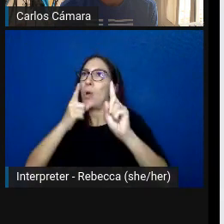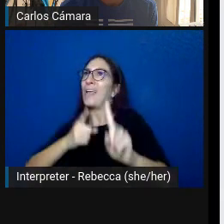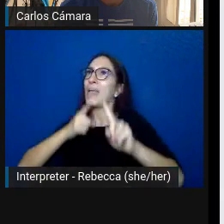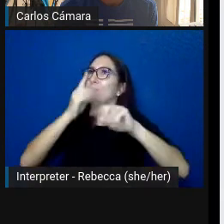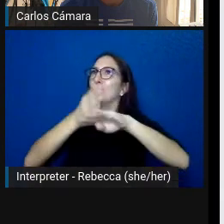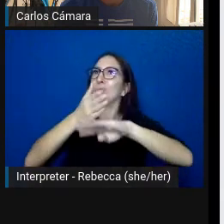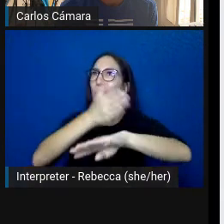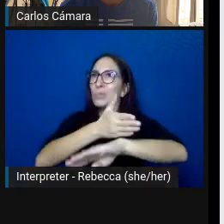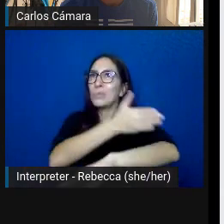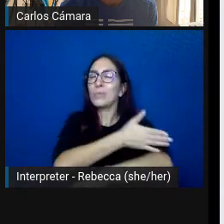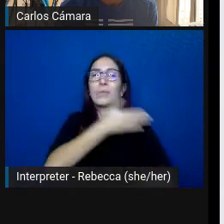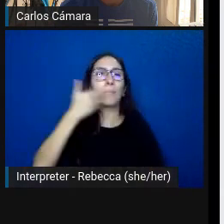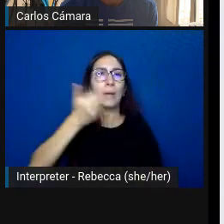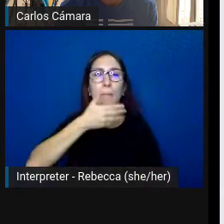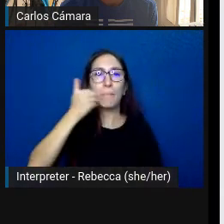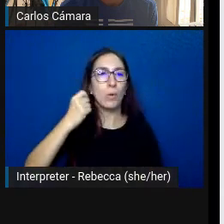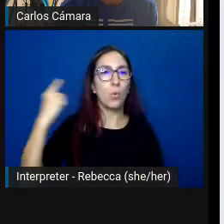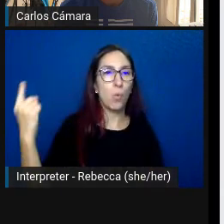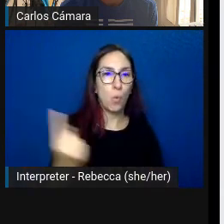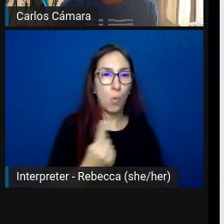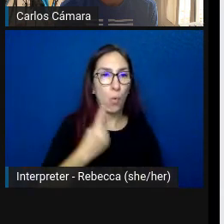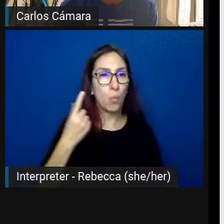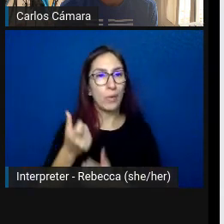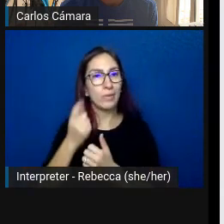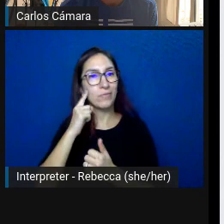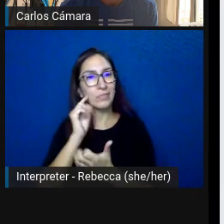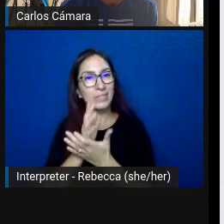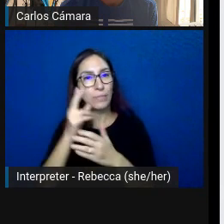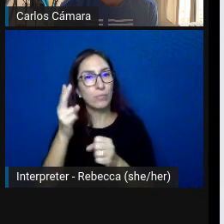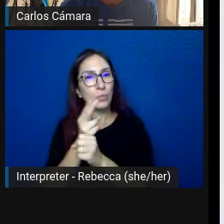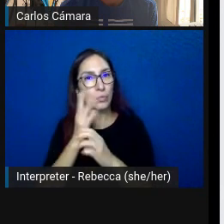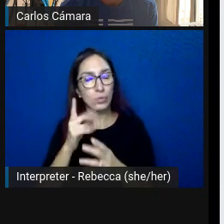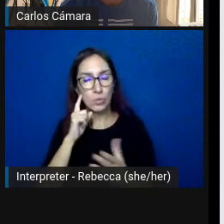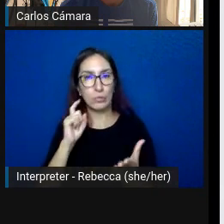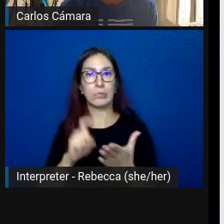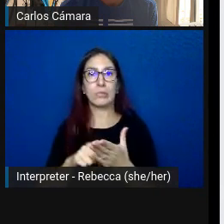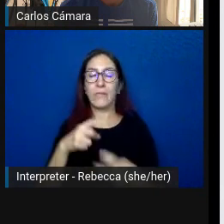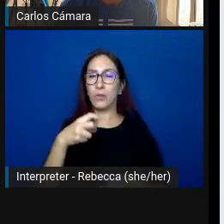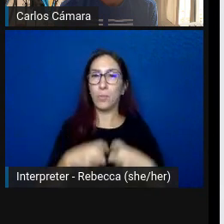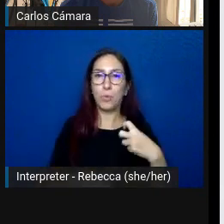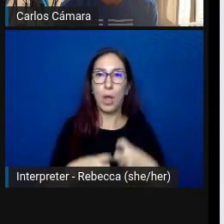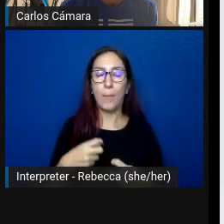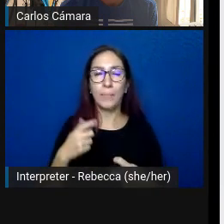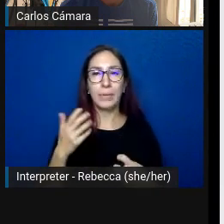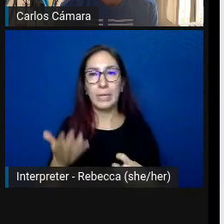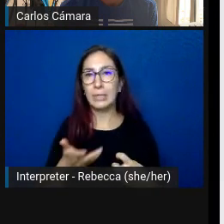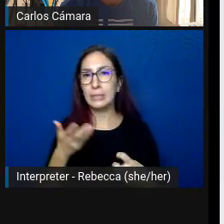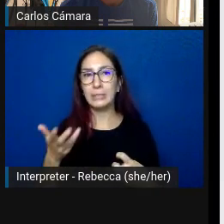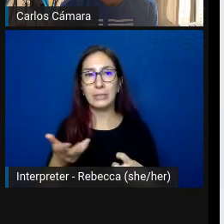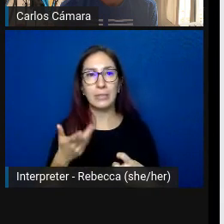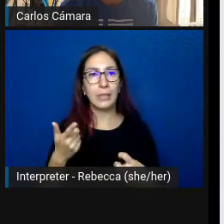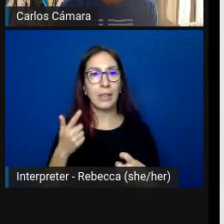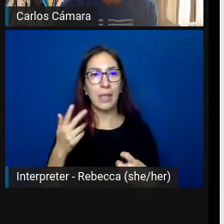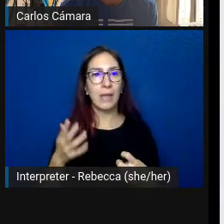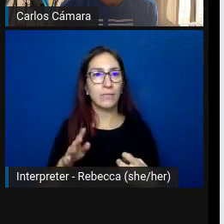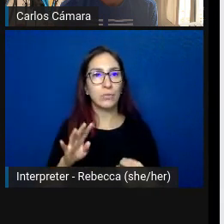for other users is a problem because it's making them painful, or more painful process.